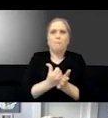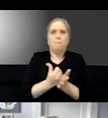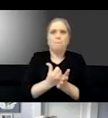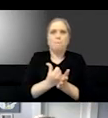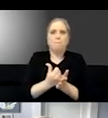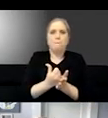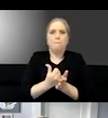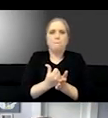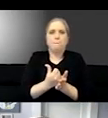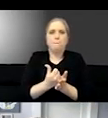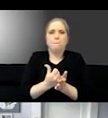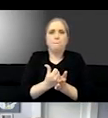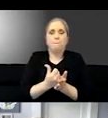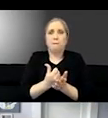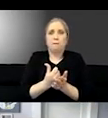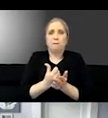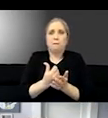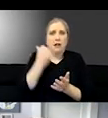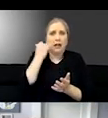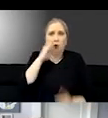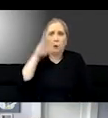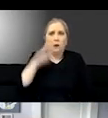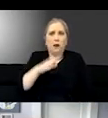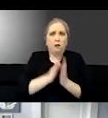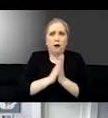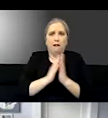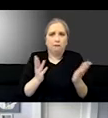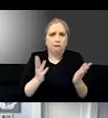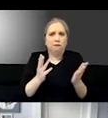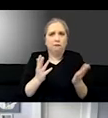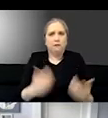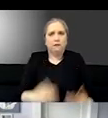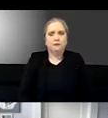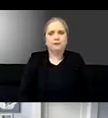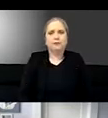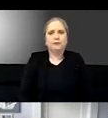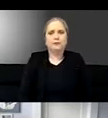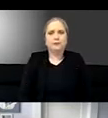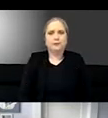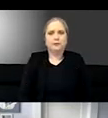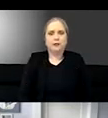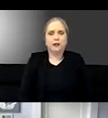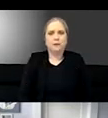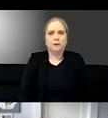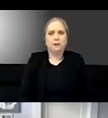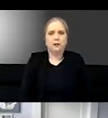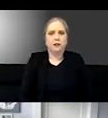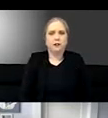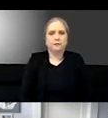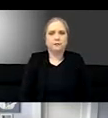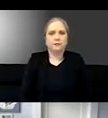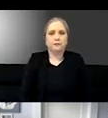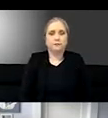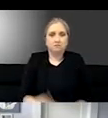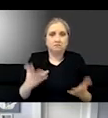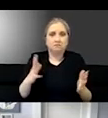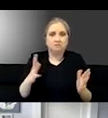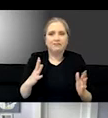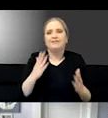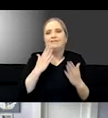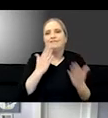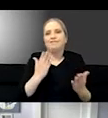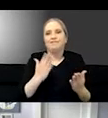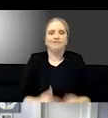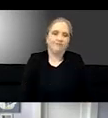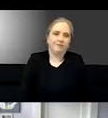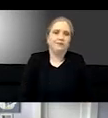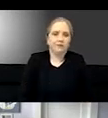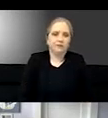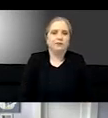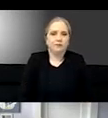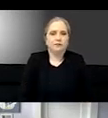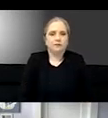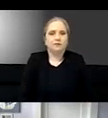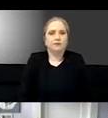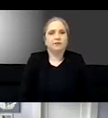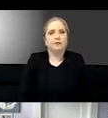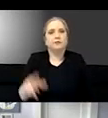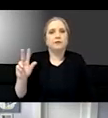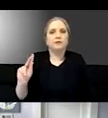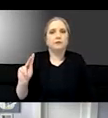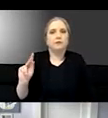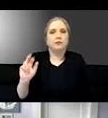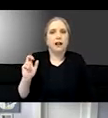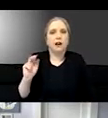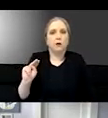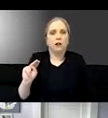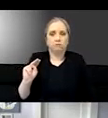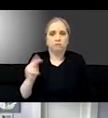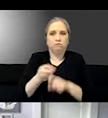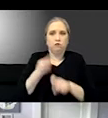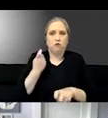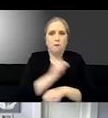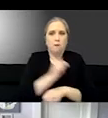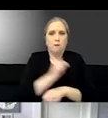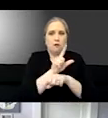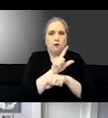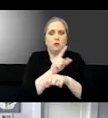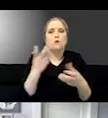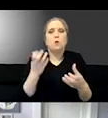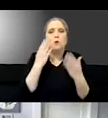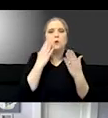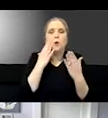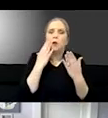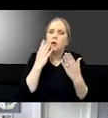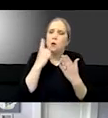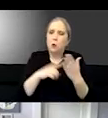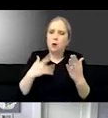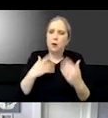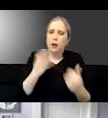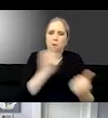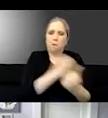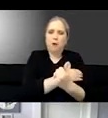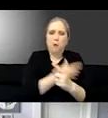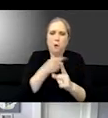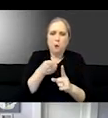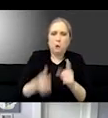Okay. So, Karen in St. Louis wants to know, what empowered you the most to serve in your critical advocacy role? And Neil sent this response.